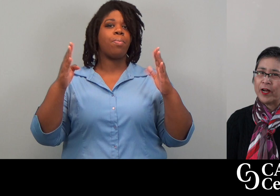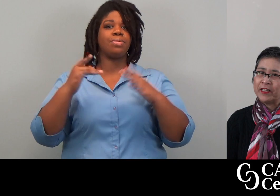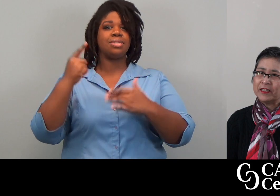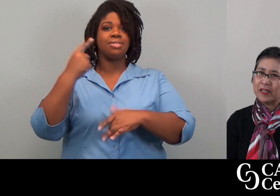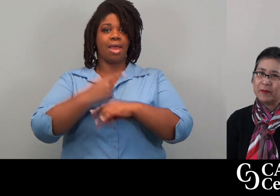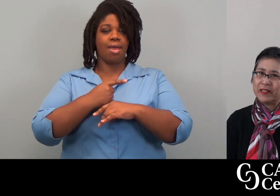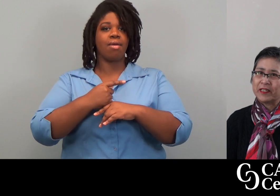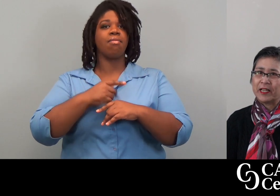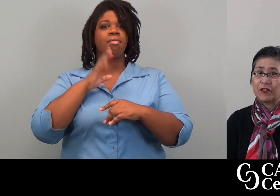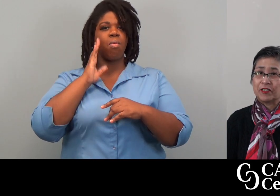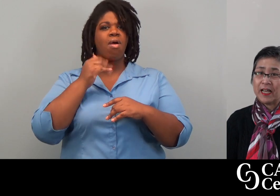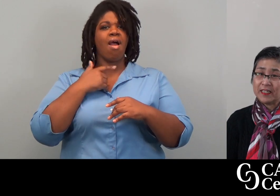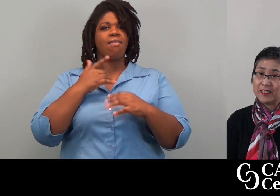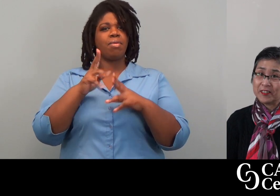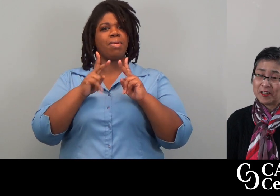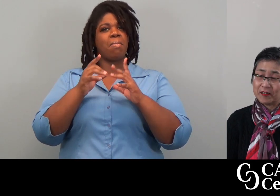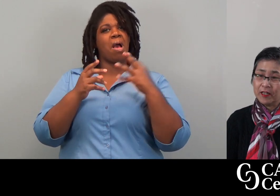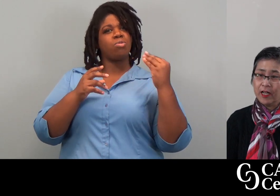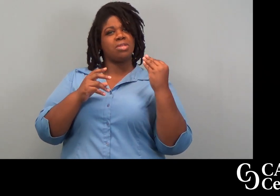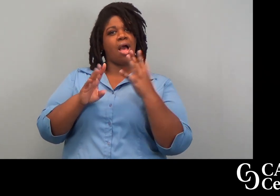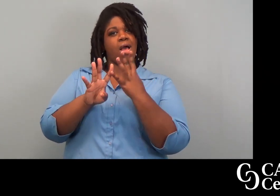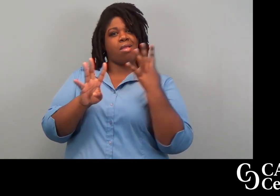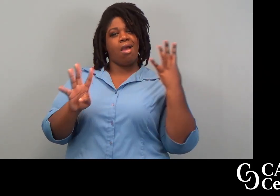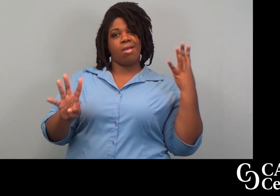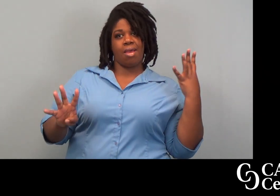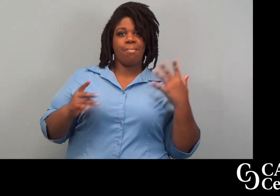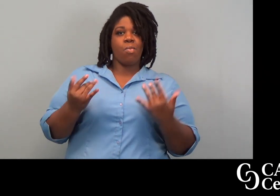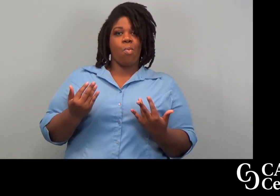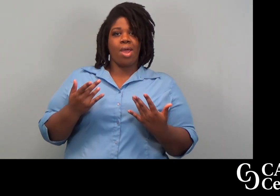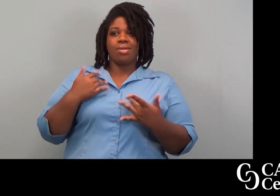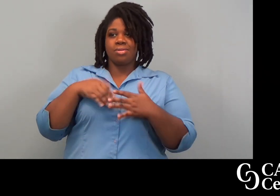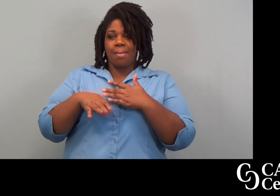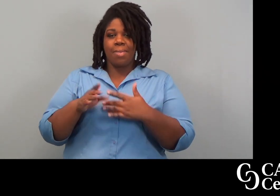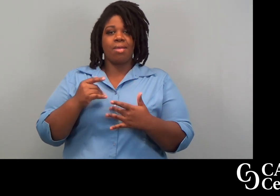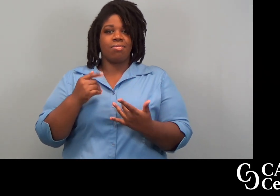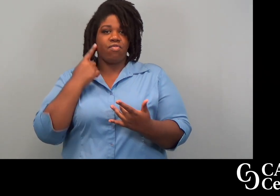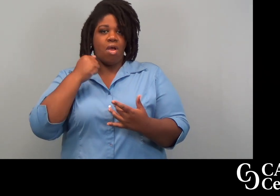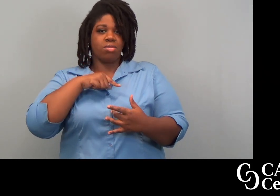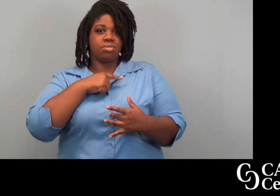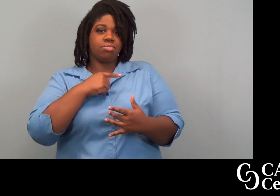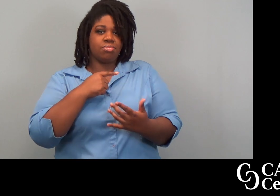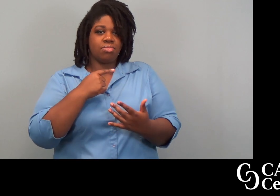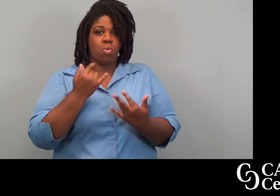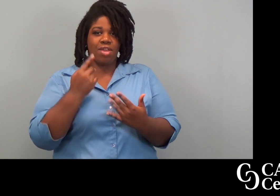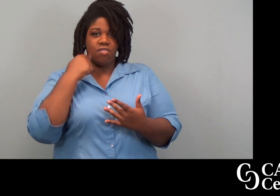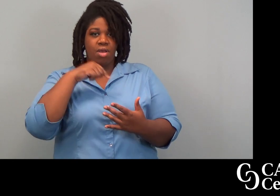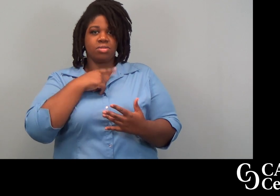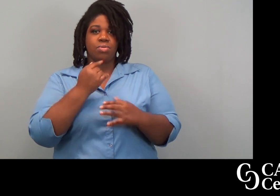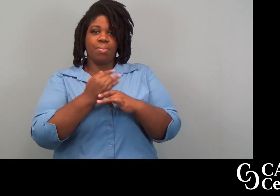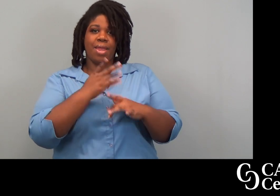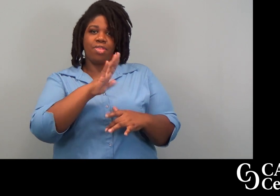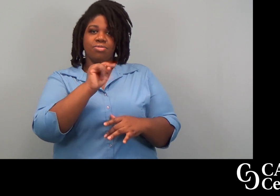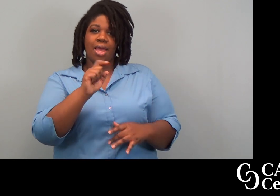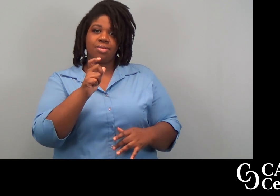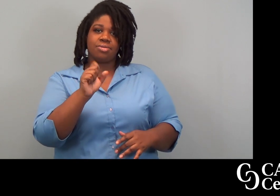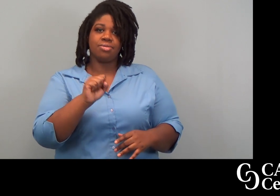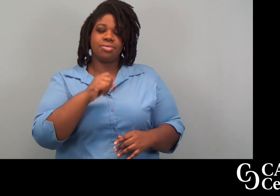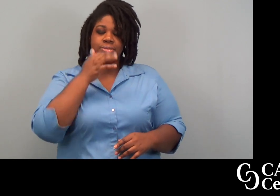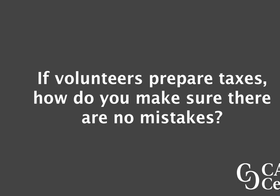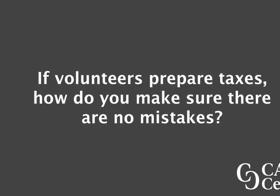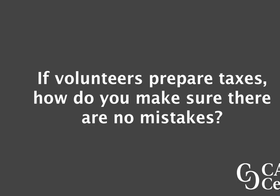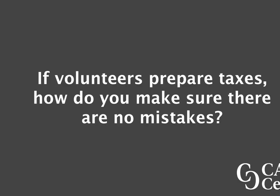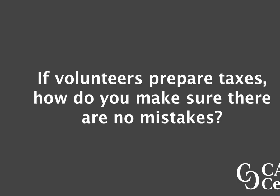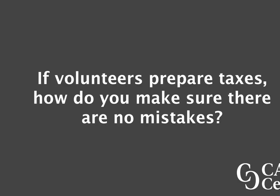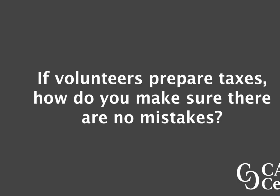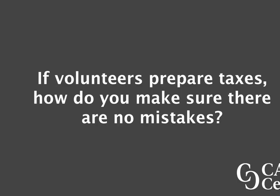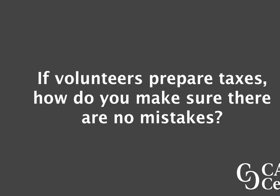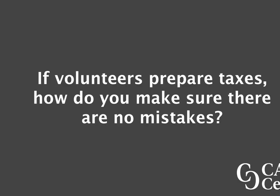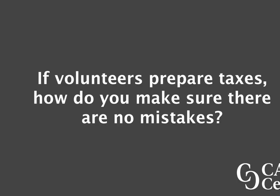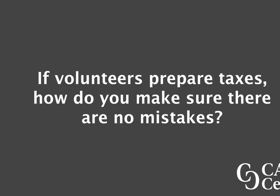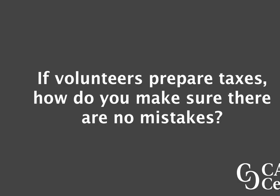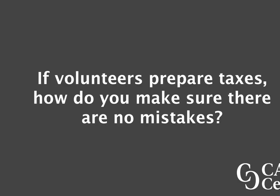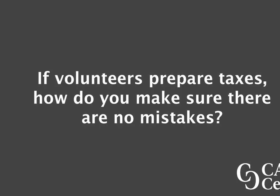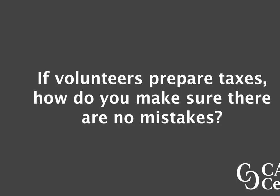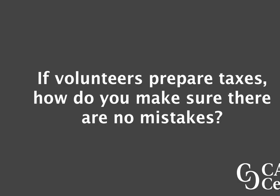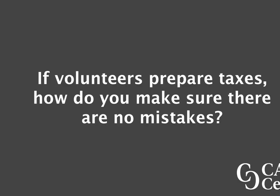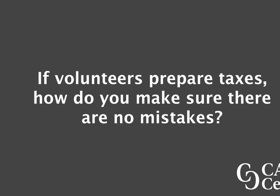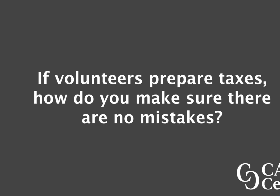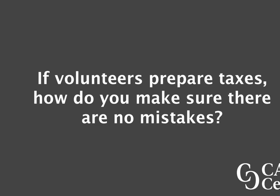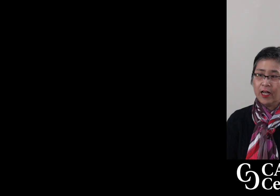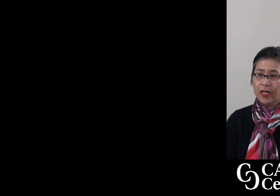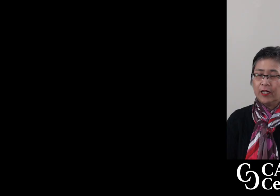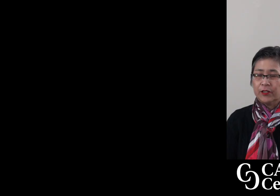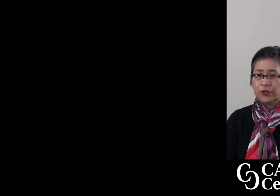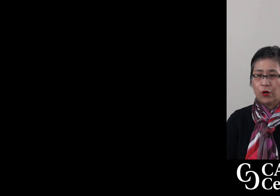waiting to come in to get their taxes done.